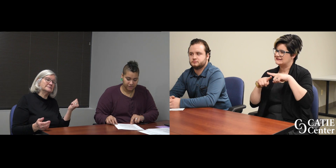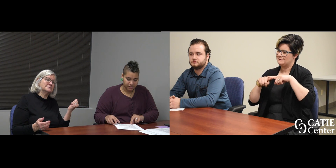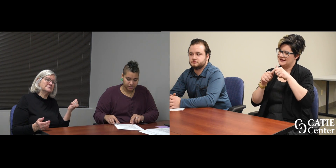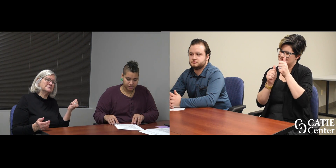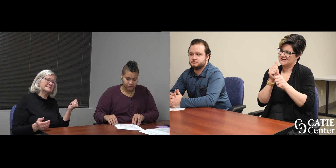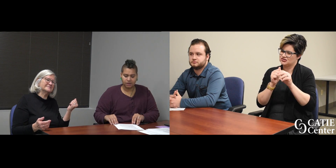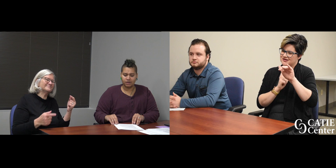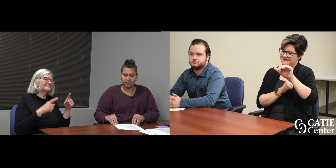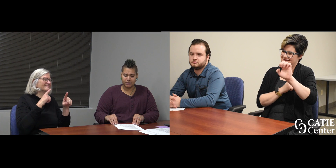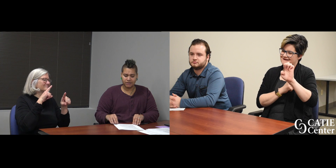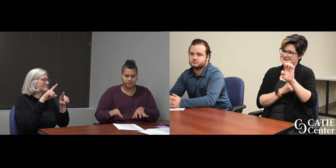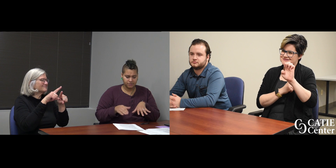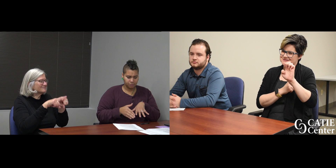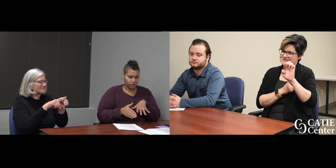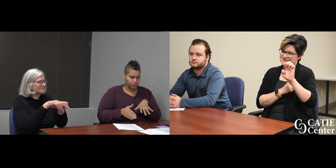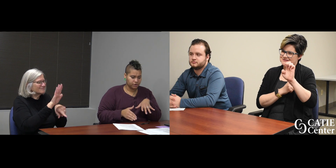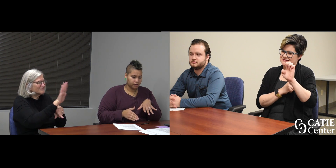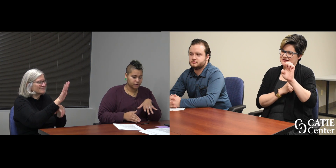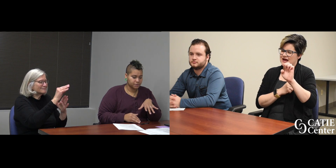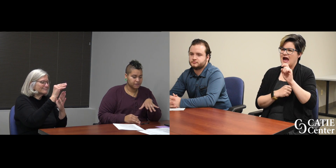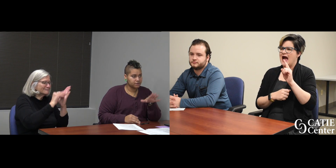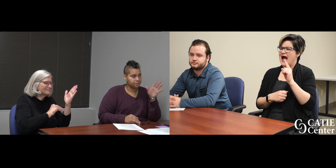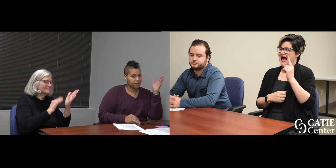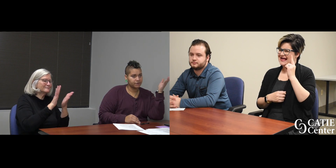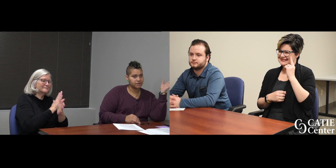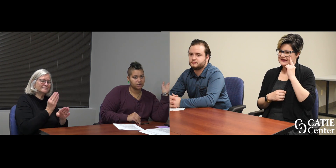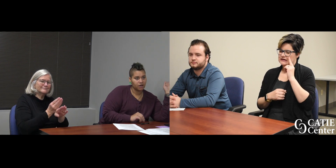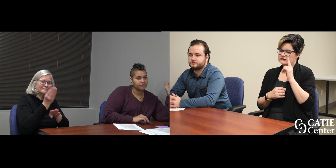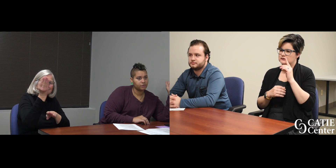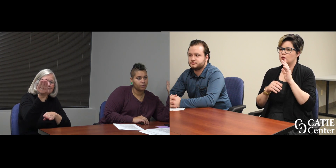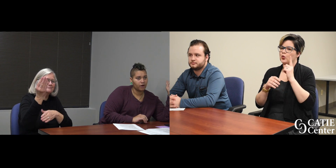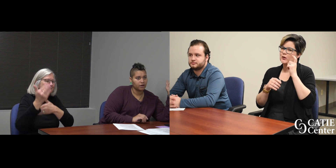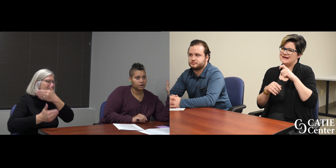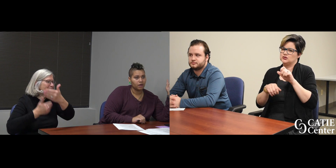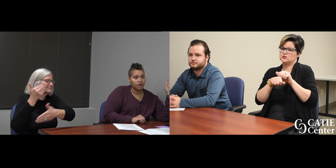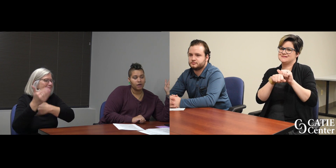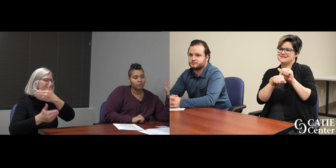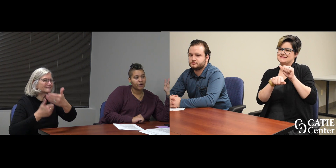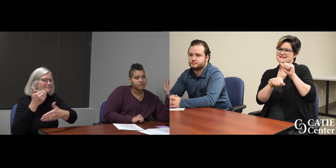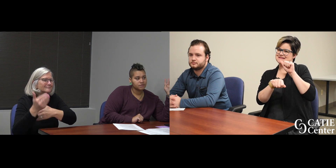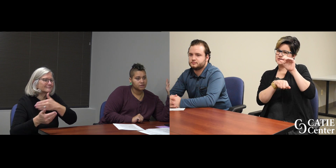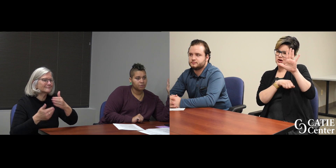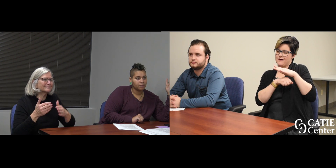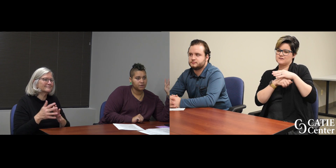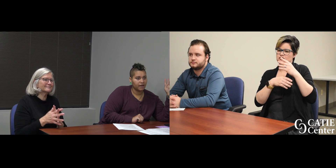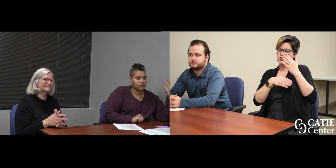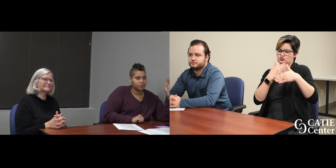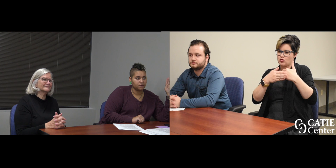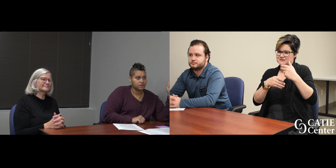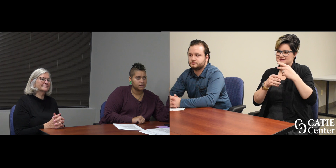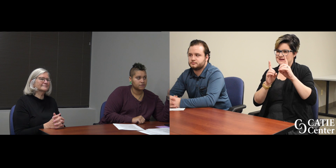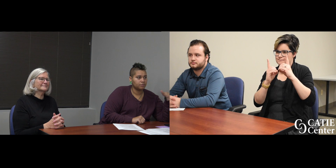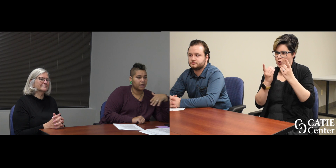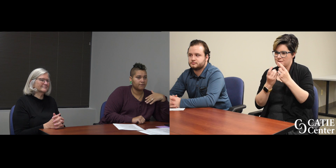I think it's at least a small window because we need to be able to send it off to our processing department to have you put in the system